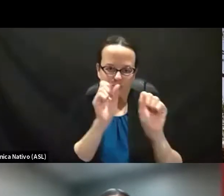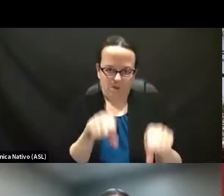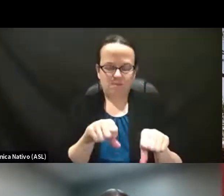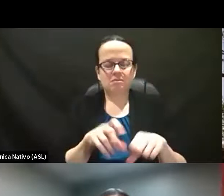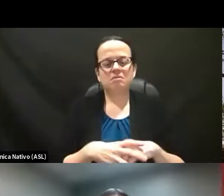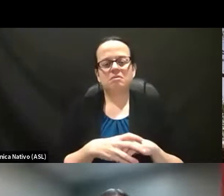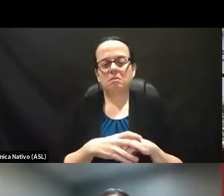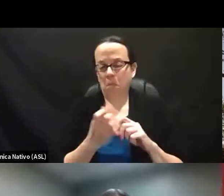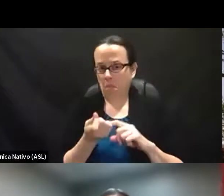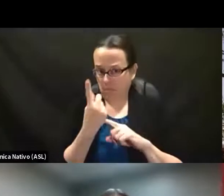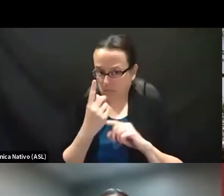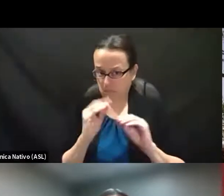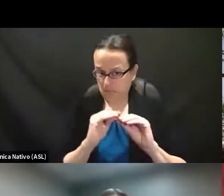Janice Hoffman (Pharm.D): Does that answer, I think the question.